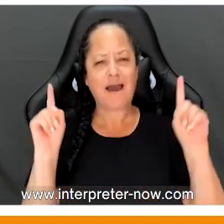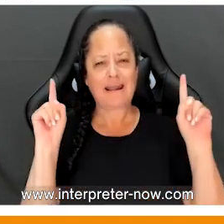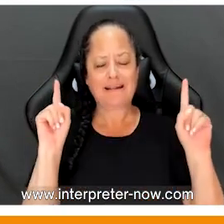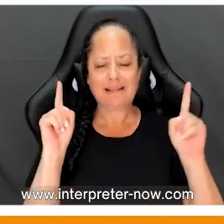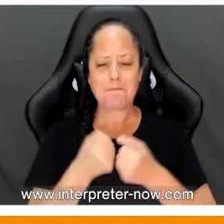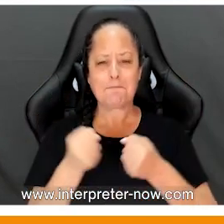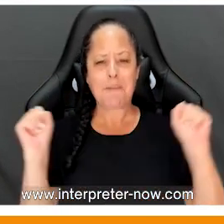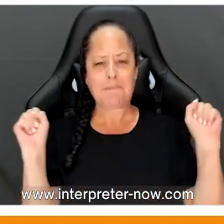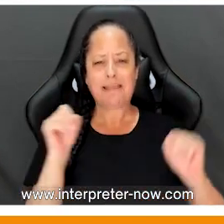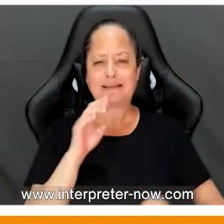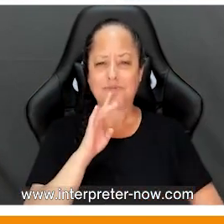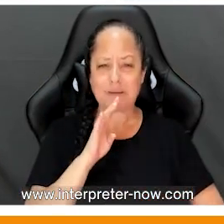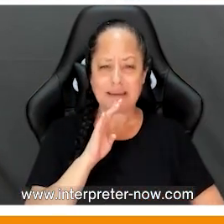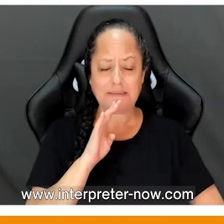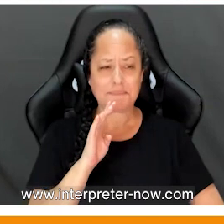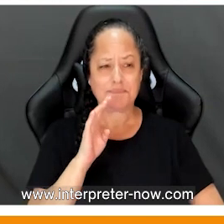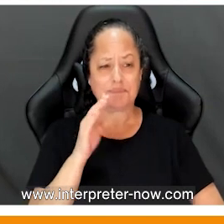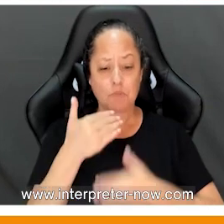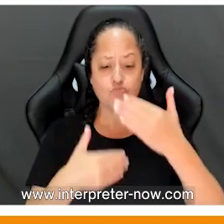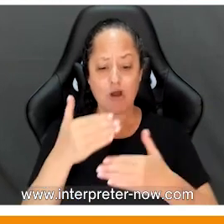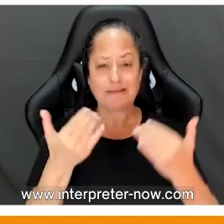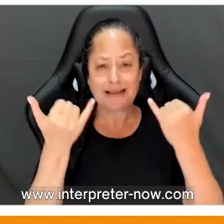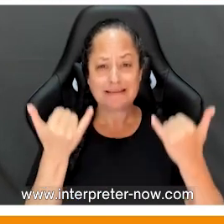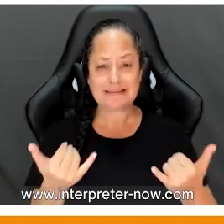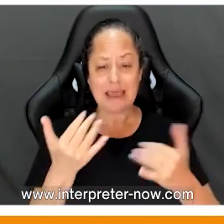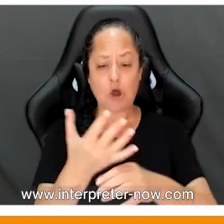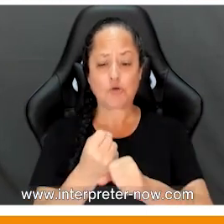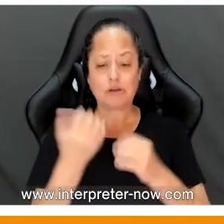So what we're in the process of doing now is really taking what we've learned in the